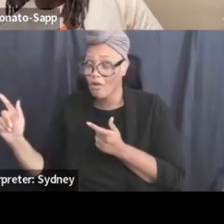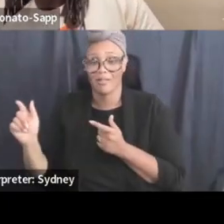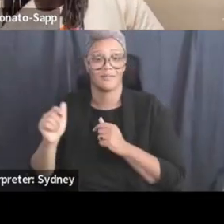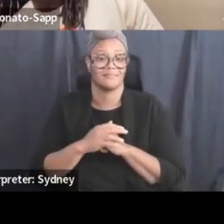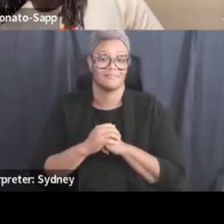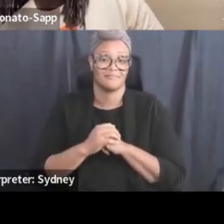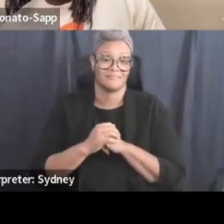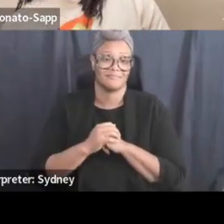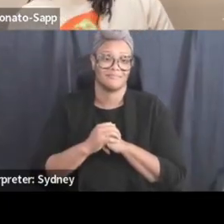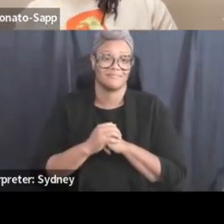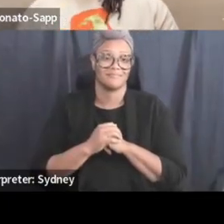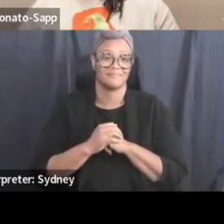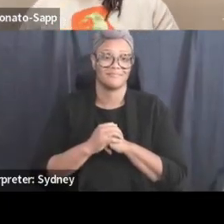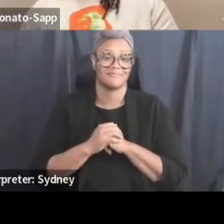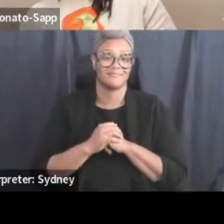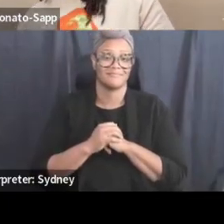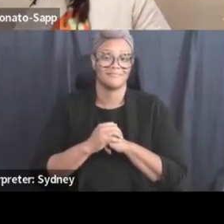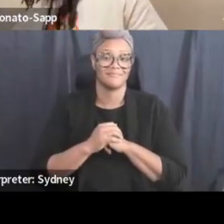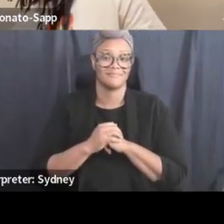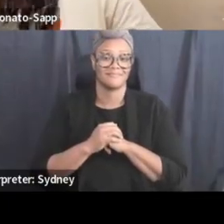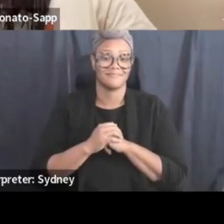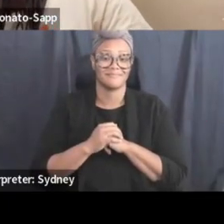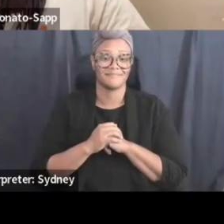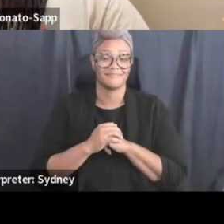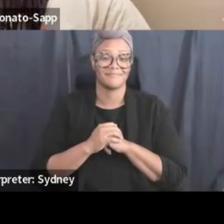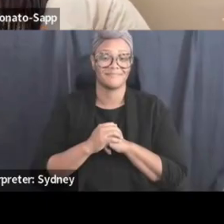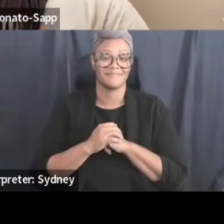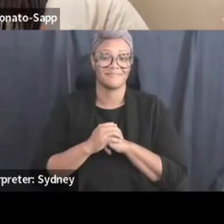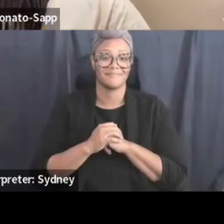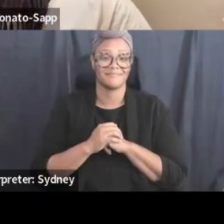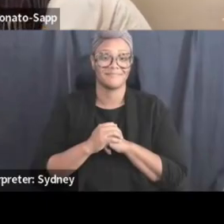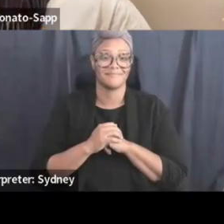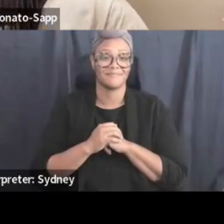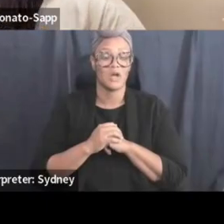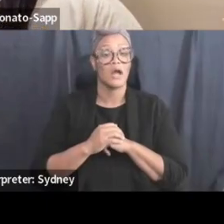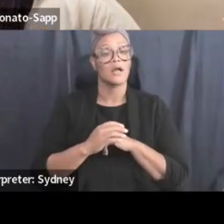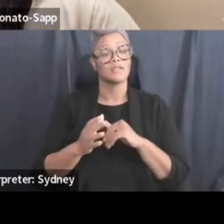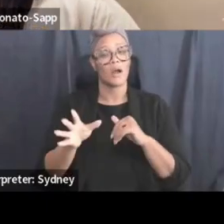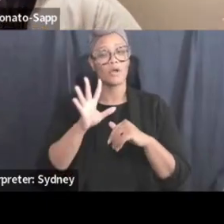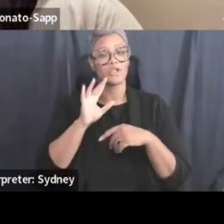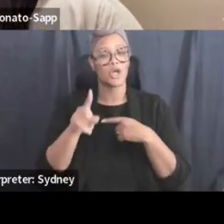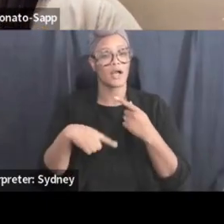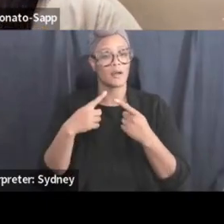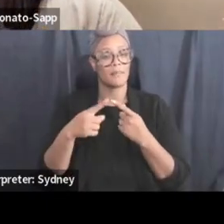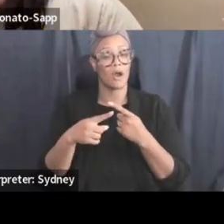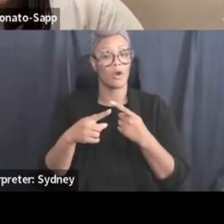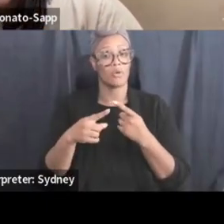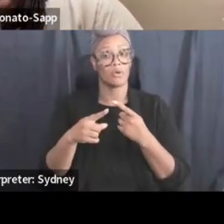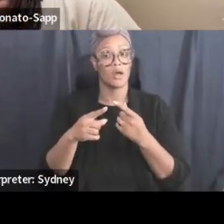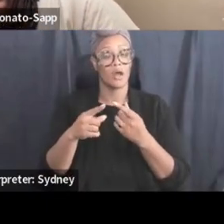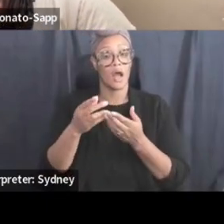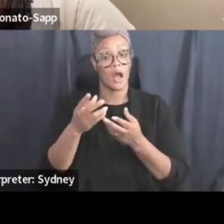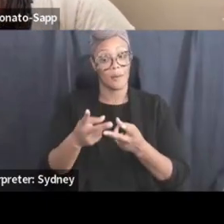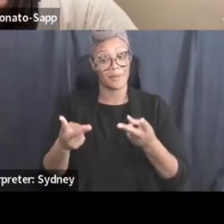a space where that is going on in a school district and it's called shoe strings